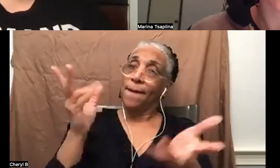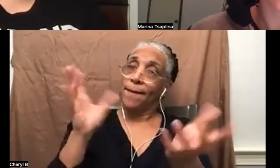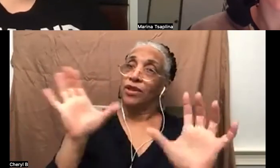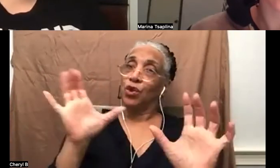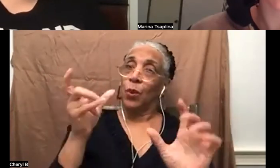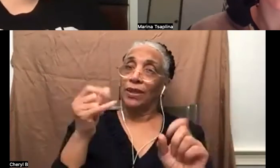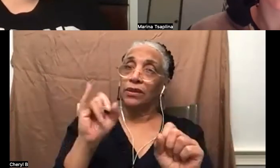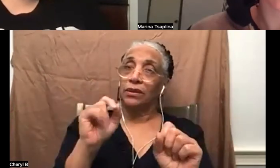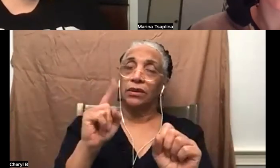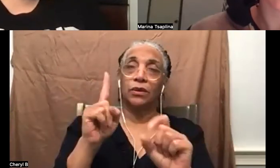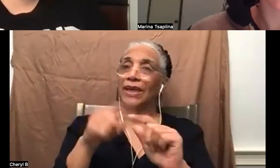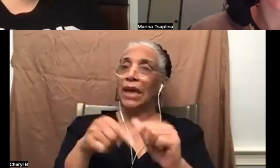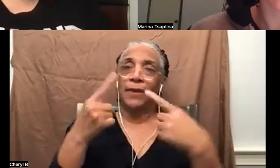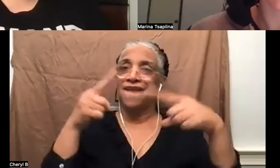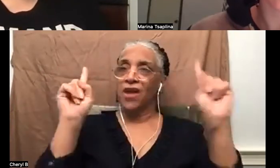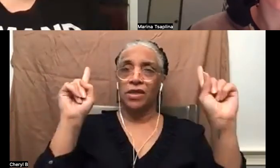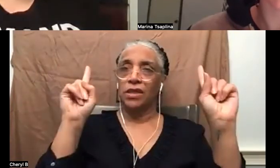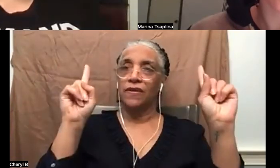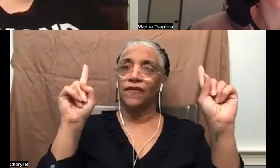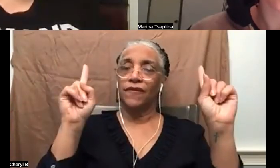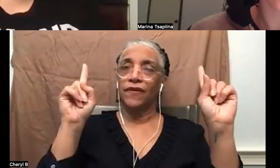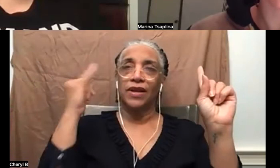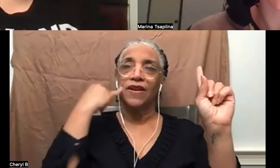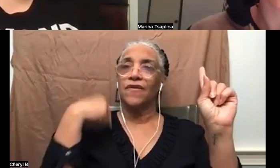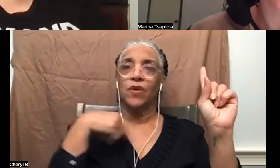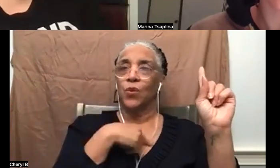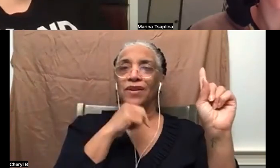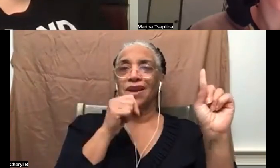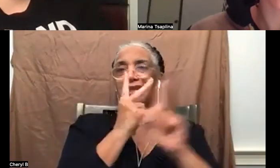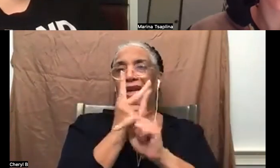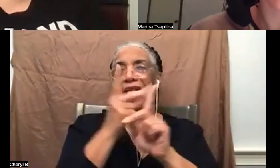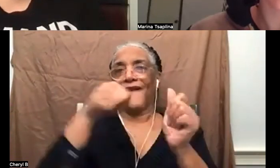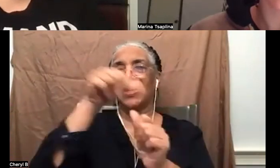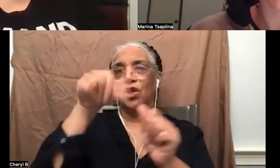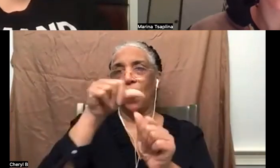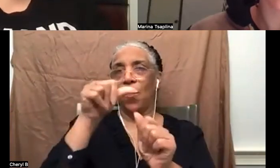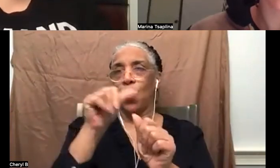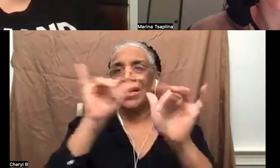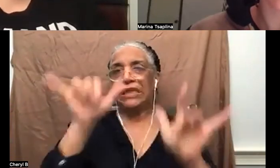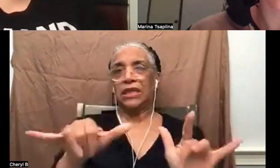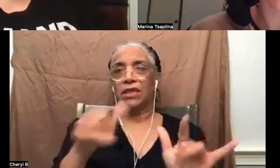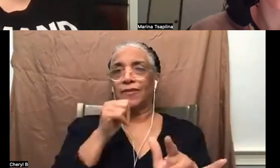cannot be effective movements if we are not caring for one another because the system is not going to care for us. We